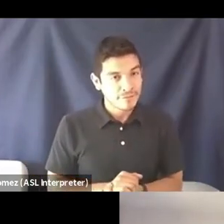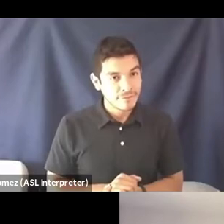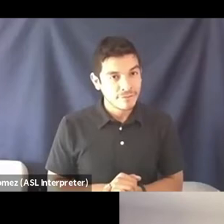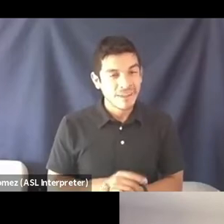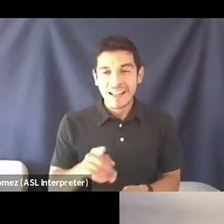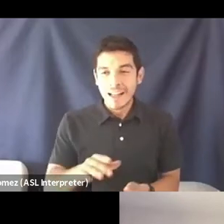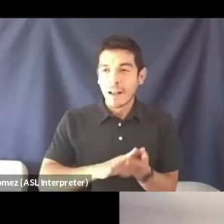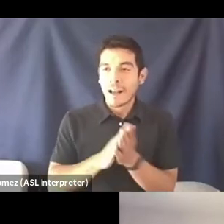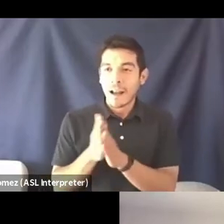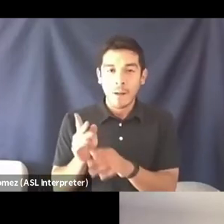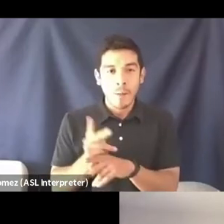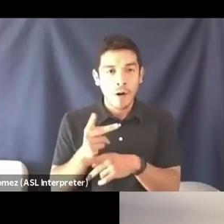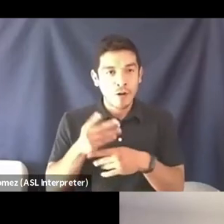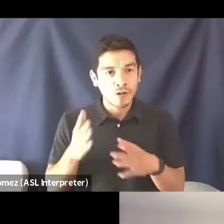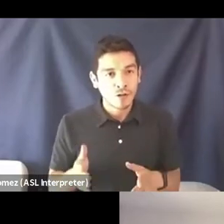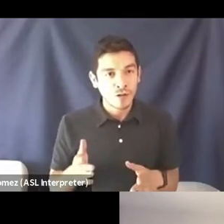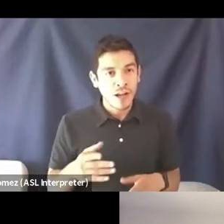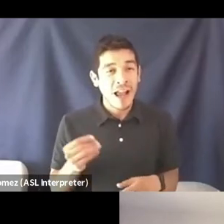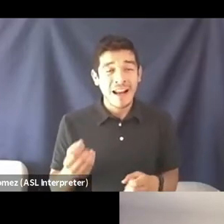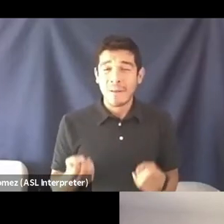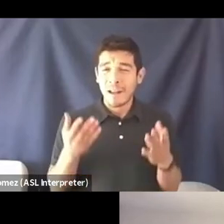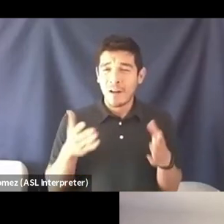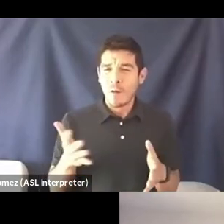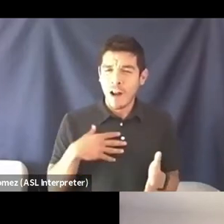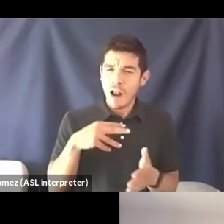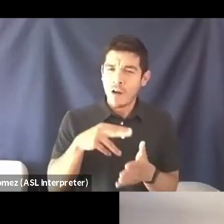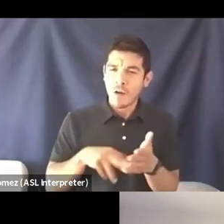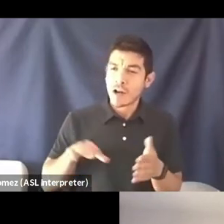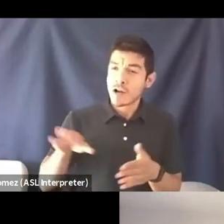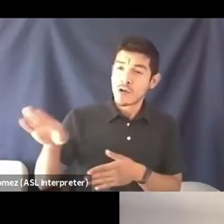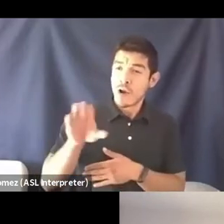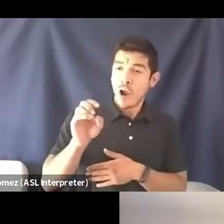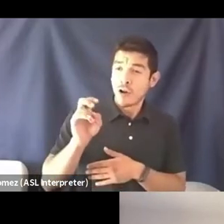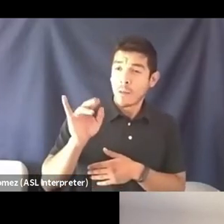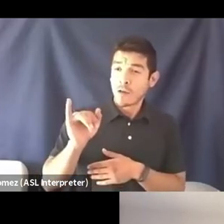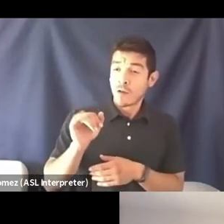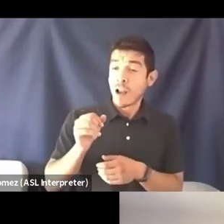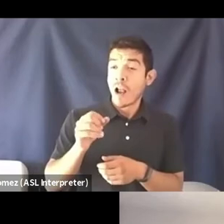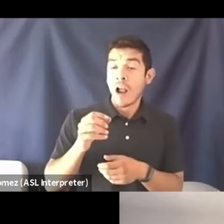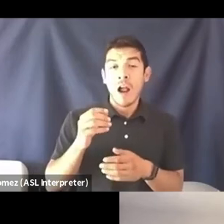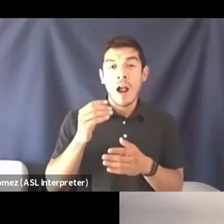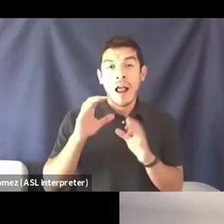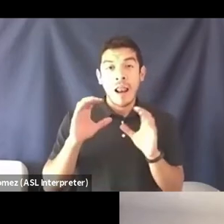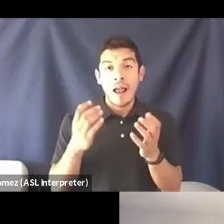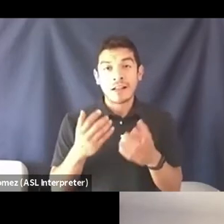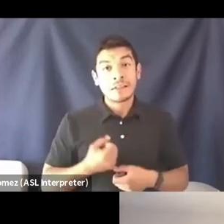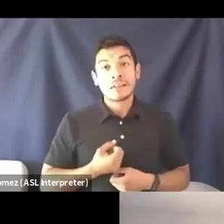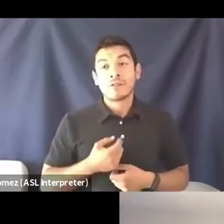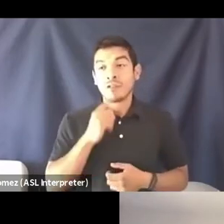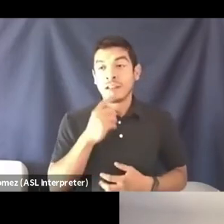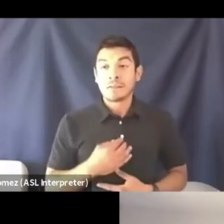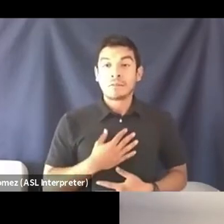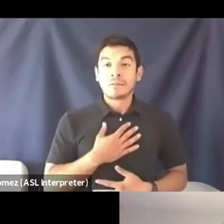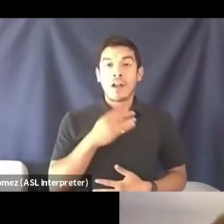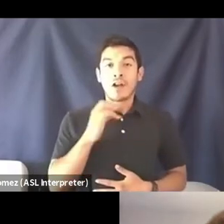And I think in many ways, what I've read is that your documentary course inspired Jenny to take her career in this direction.